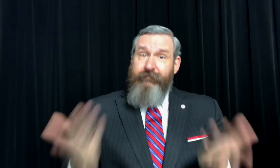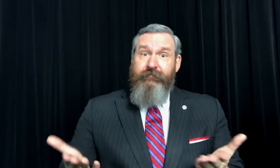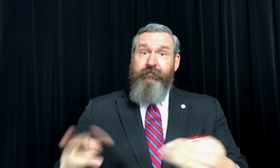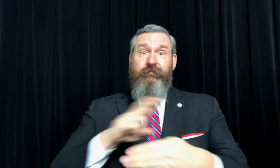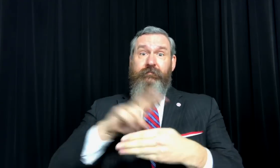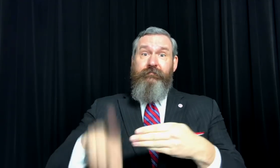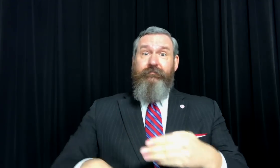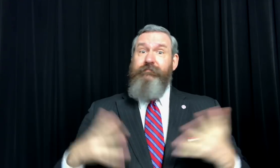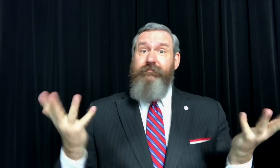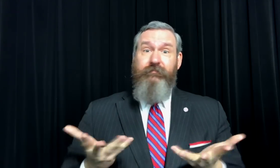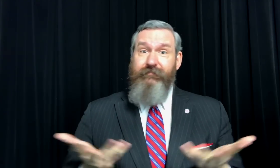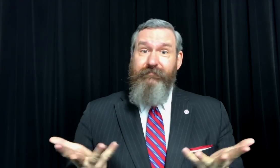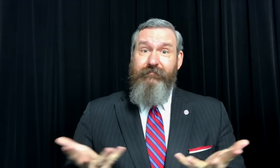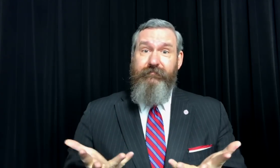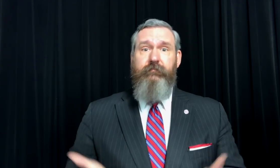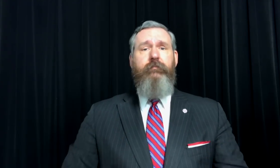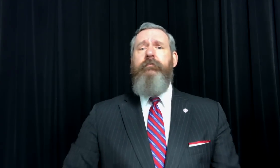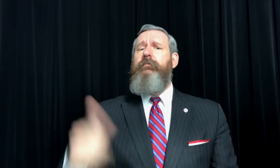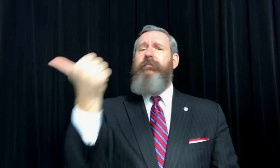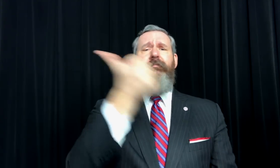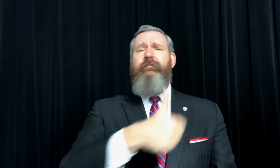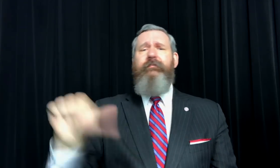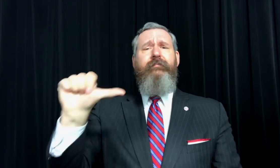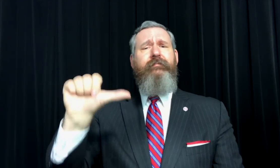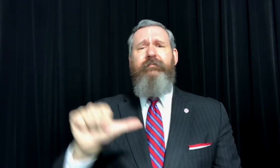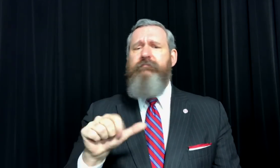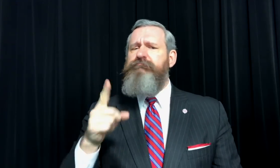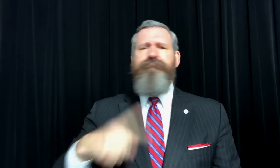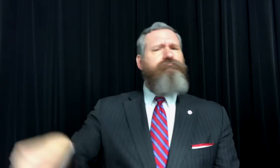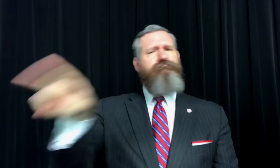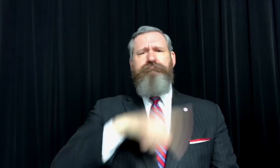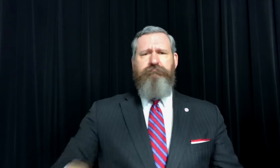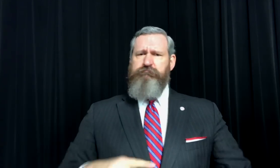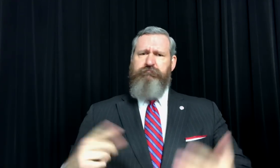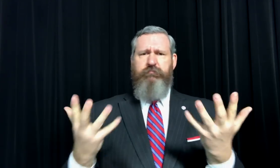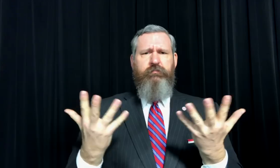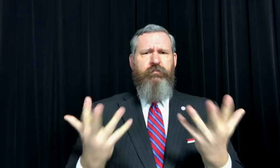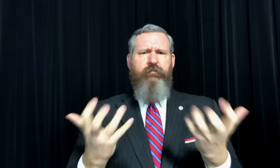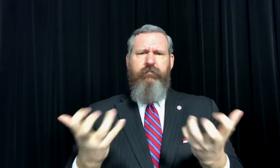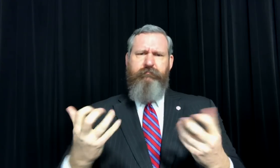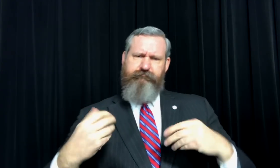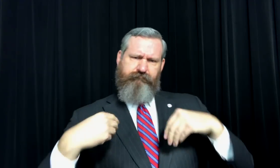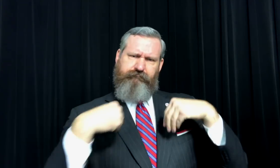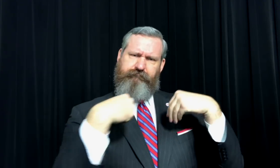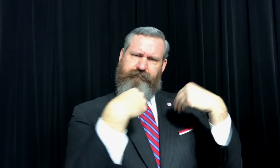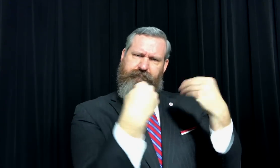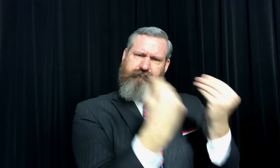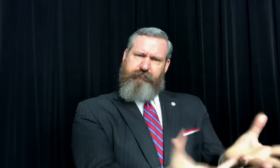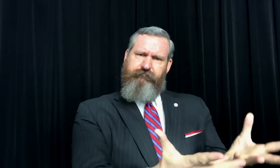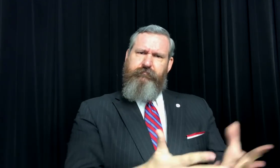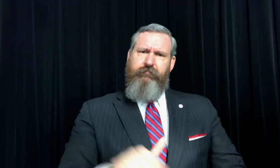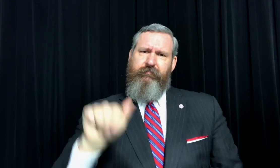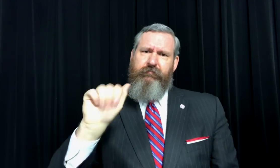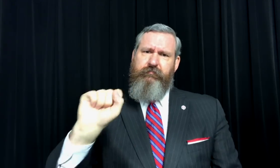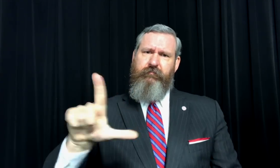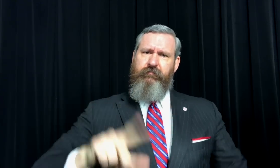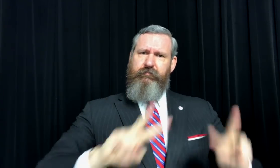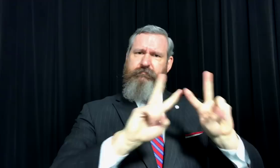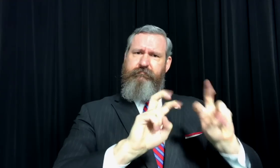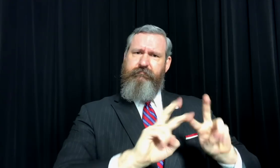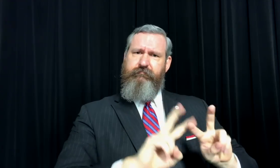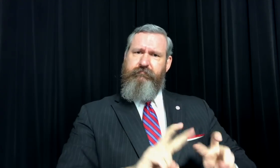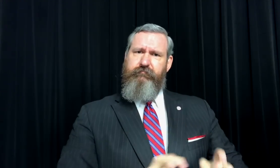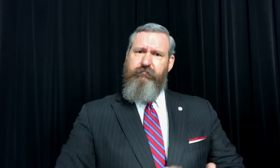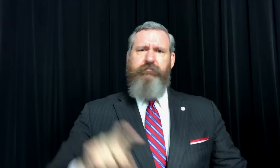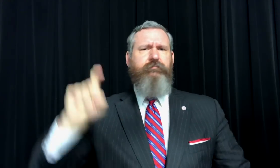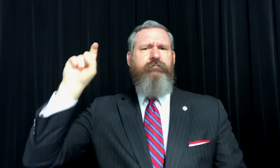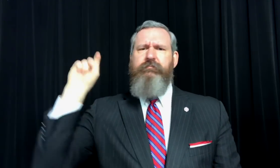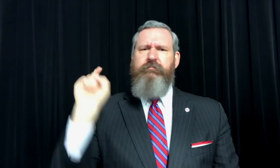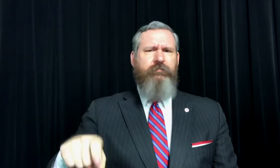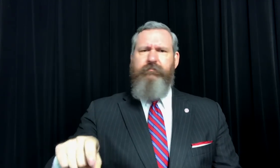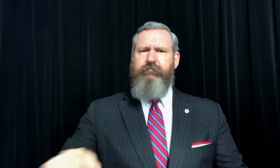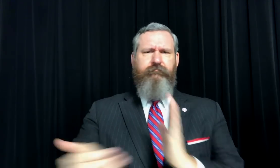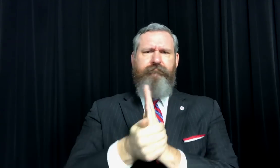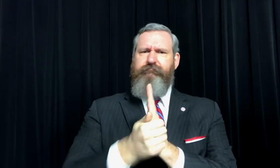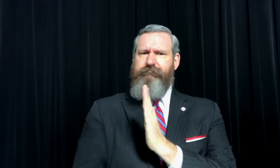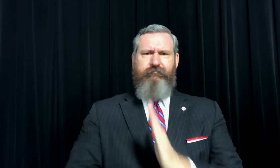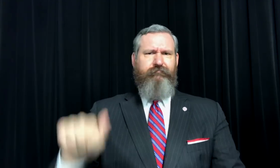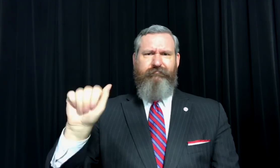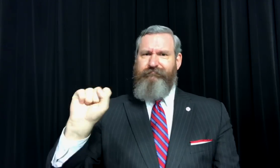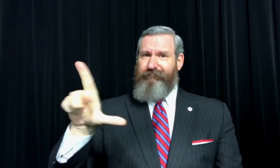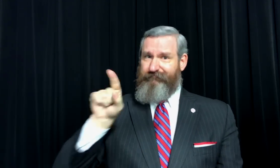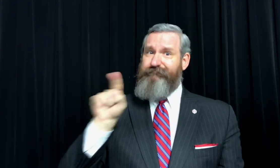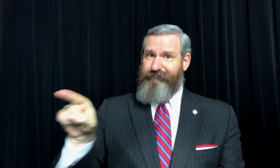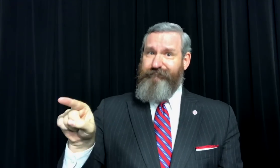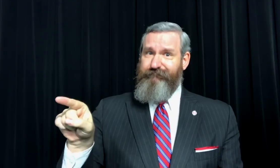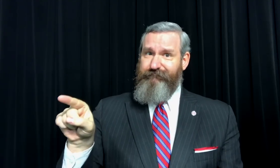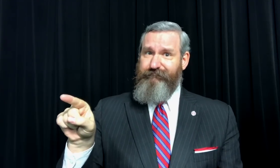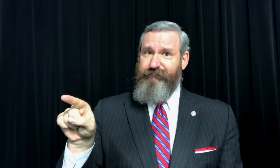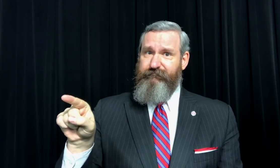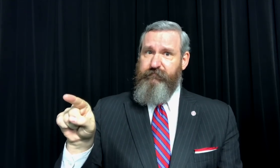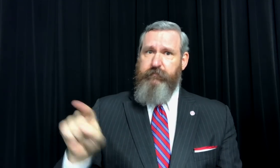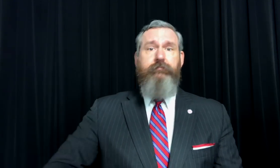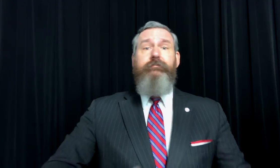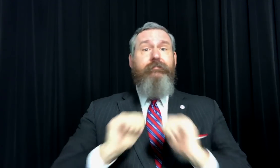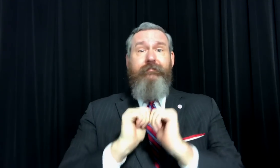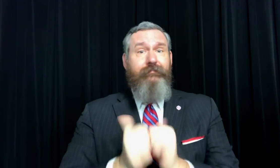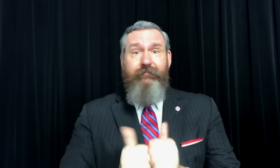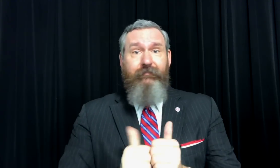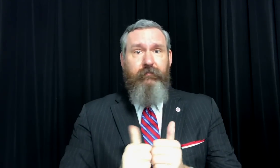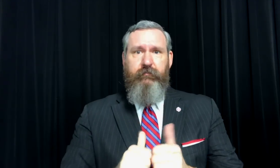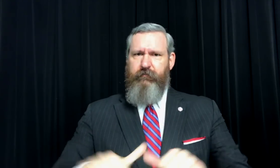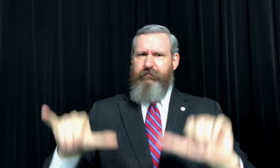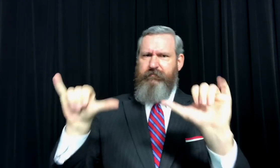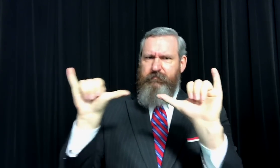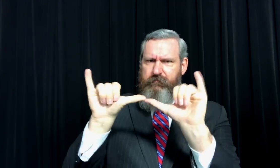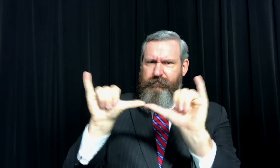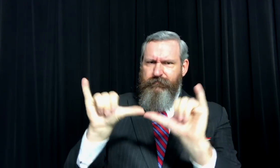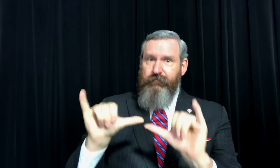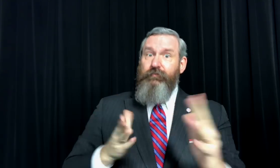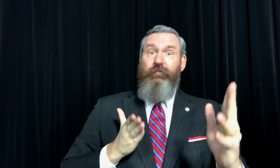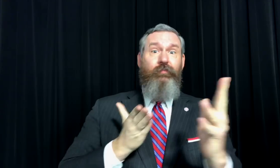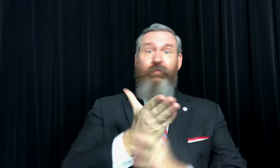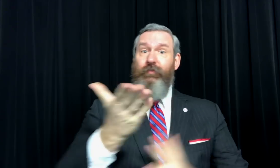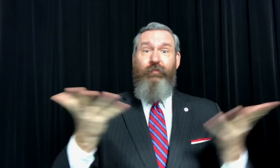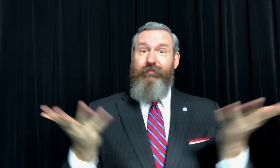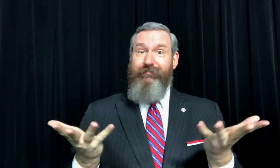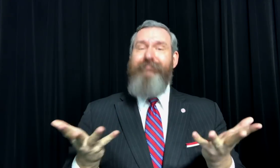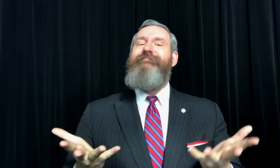As a result, anyone who conducts ASL assessments must be fluent in ASL, as measured by a high score on the